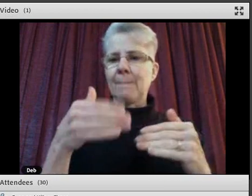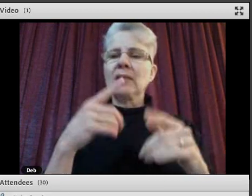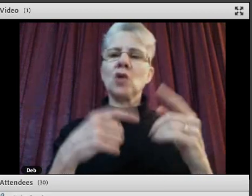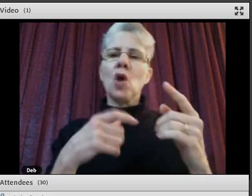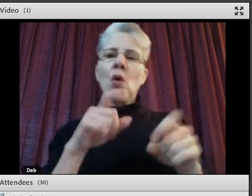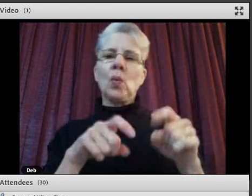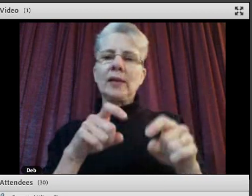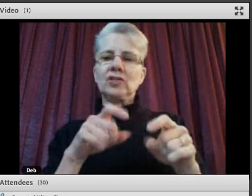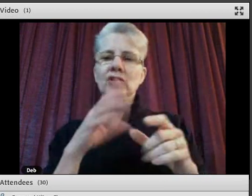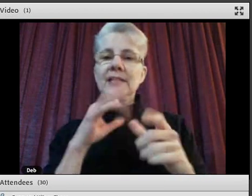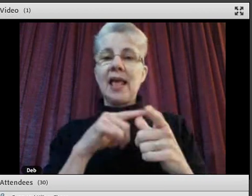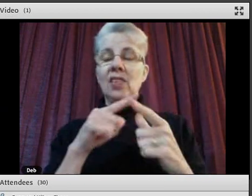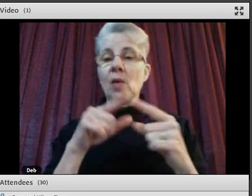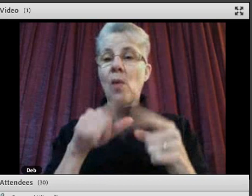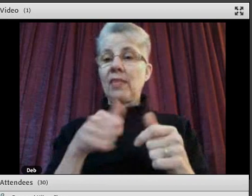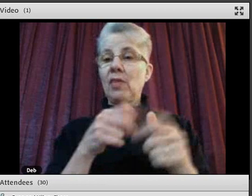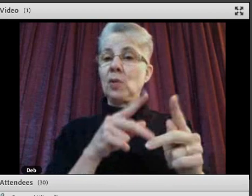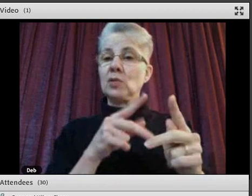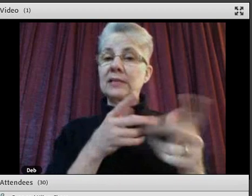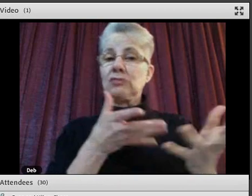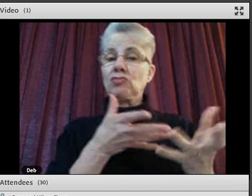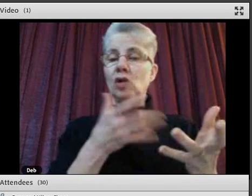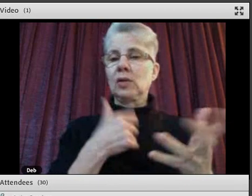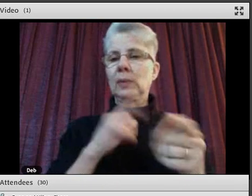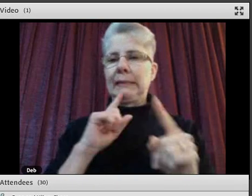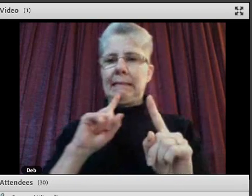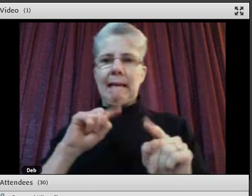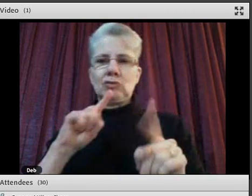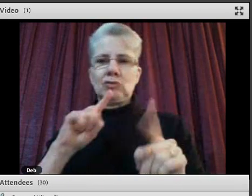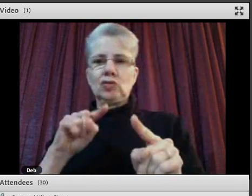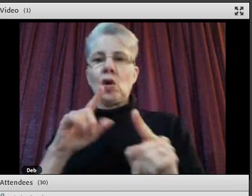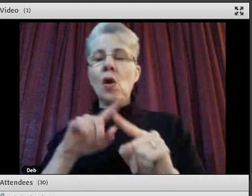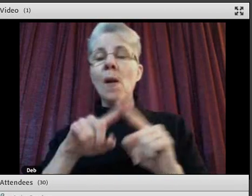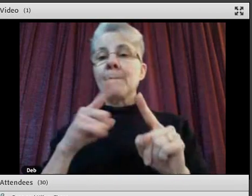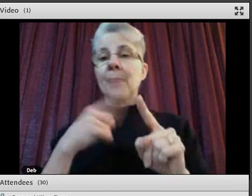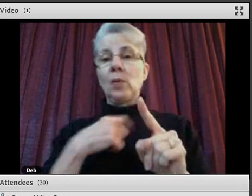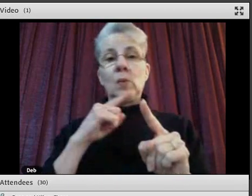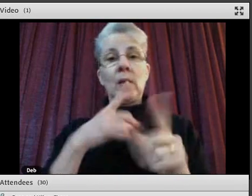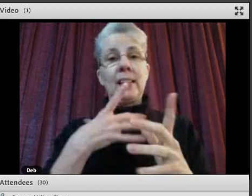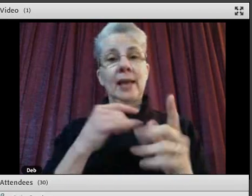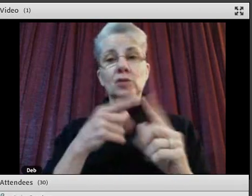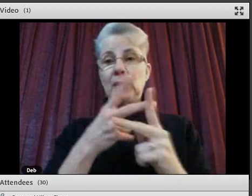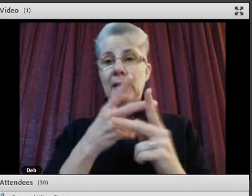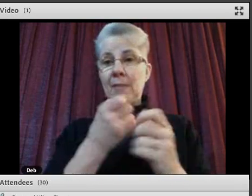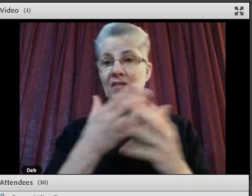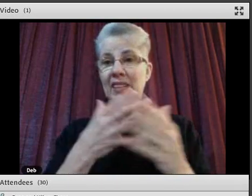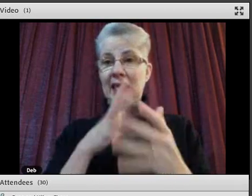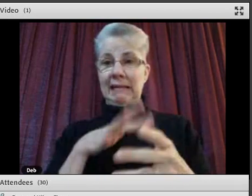And then, while the other person's talking, we can answer. And we really like to keep everything engaging, so join in.